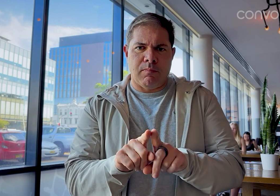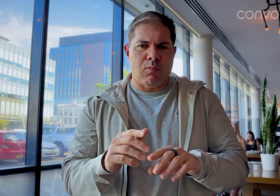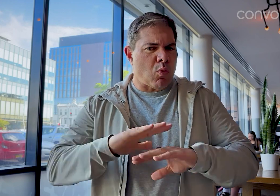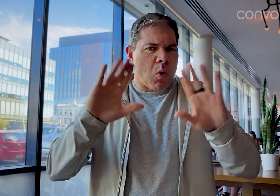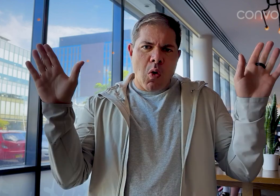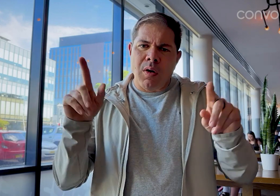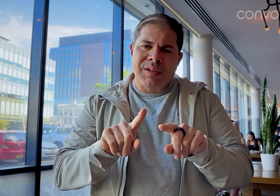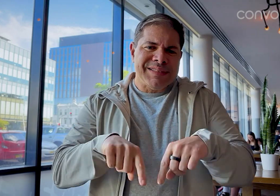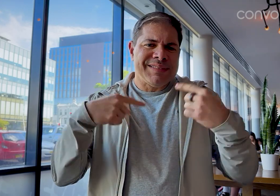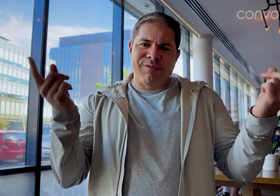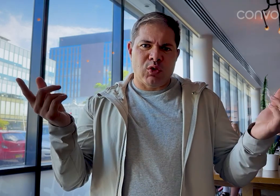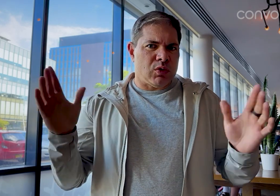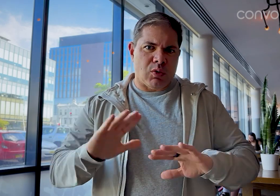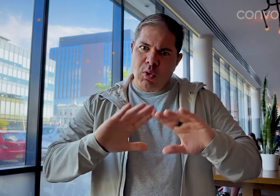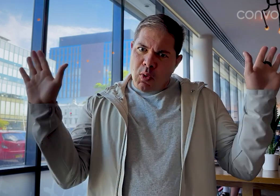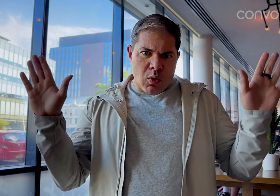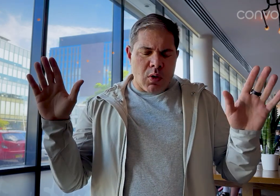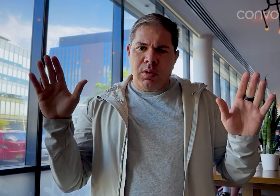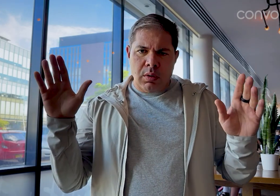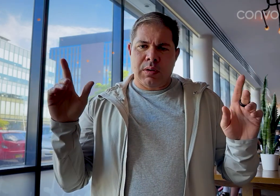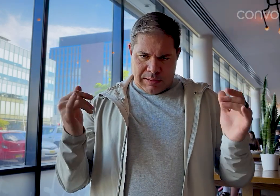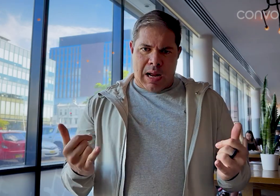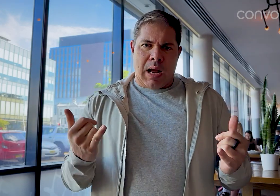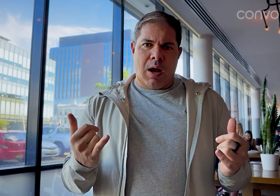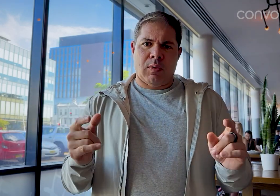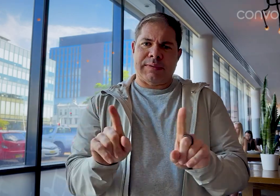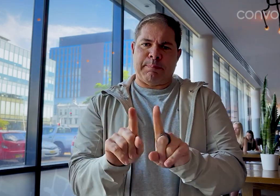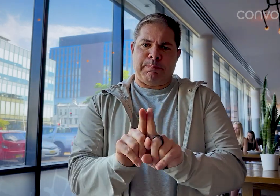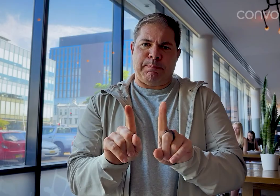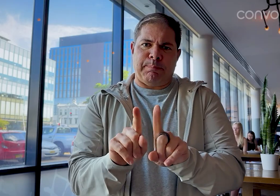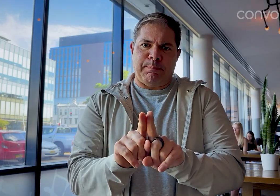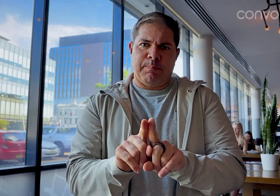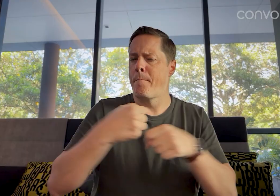There’s no difference in the experience; everyone gets the same experience.